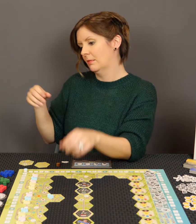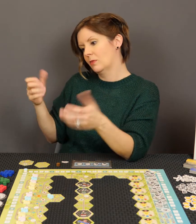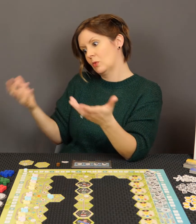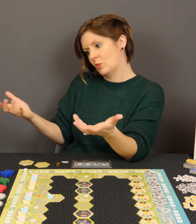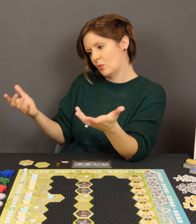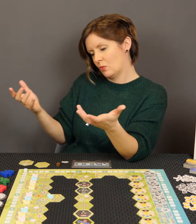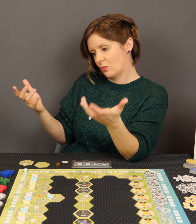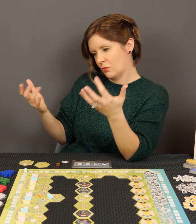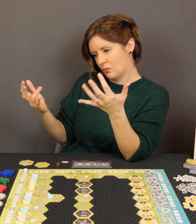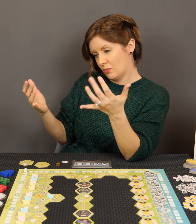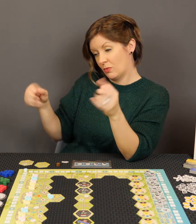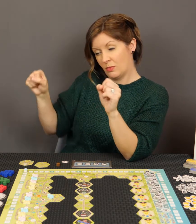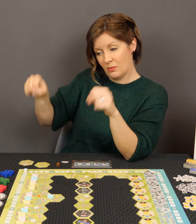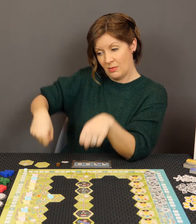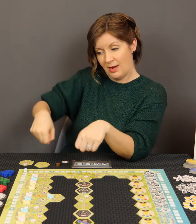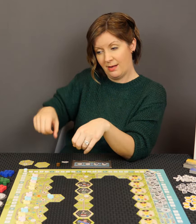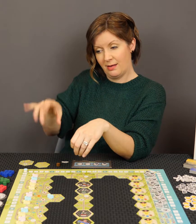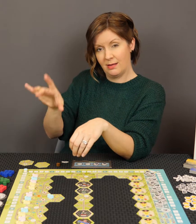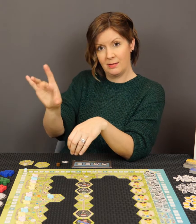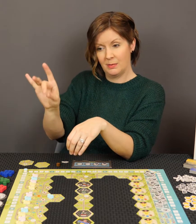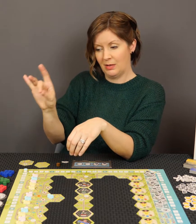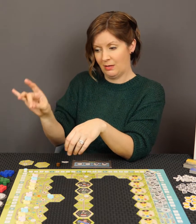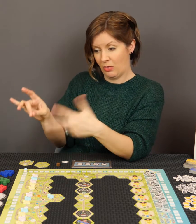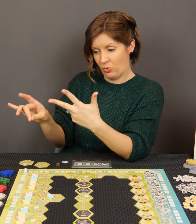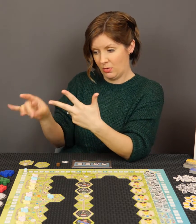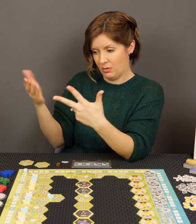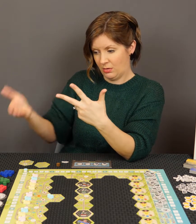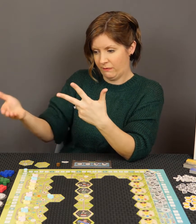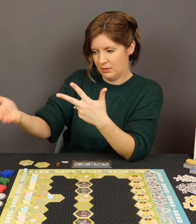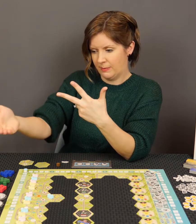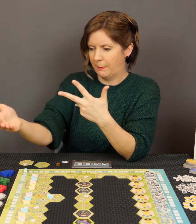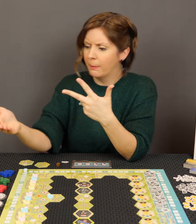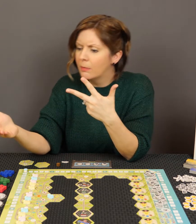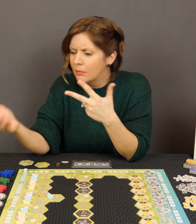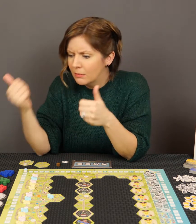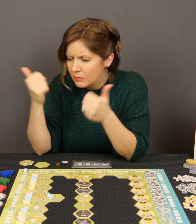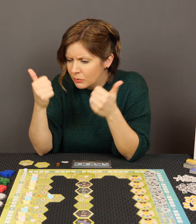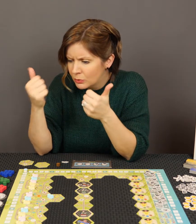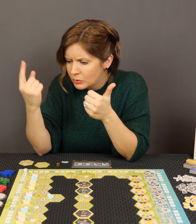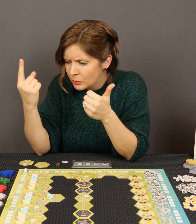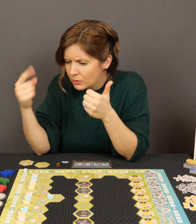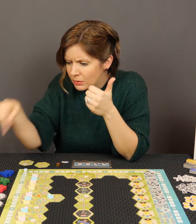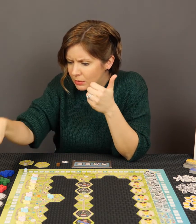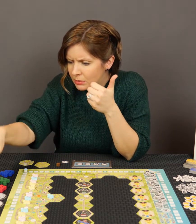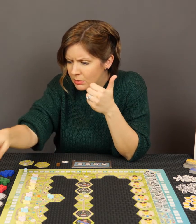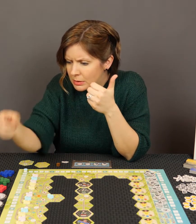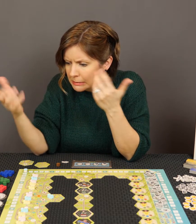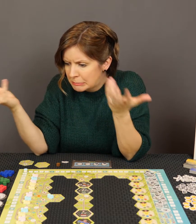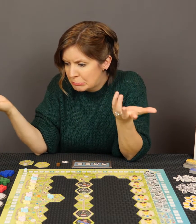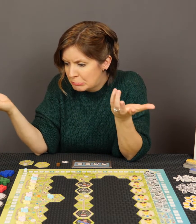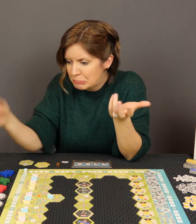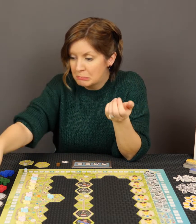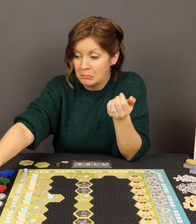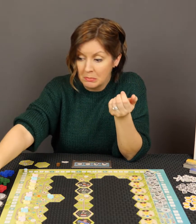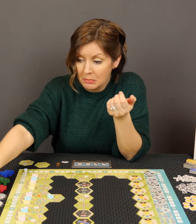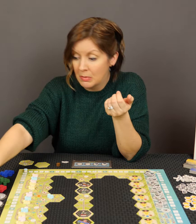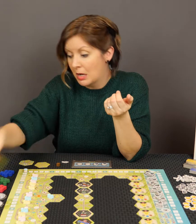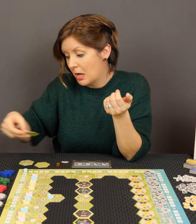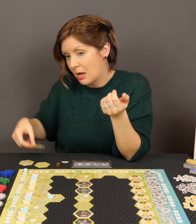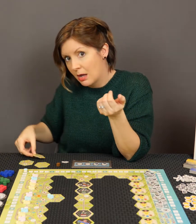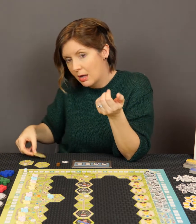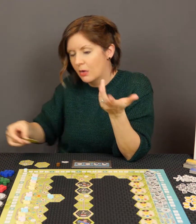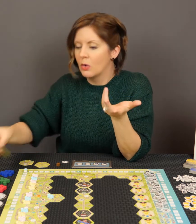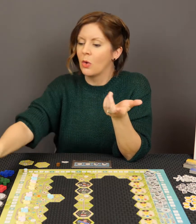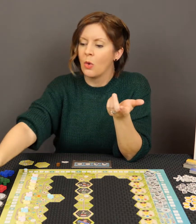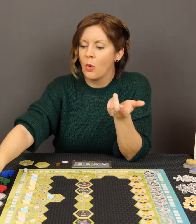So I can pick 1 of the 3 face up ones… uh maybe this one.